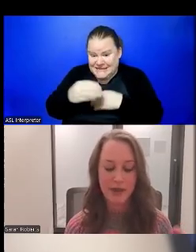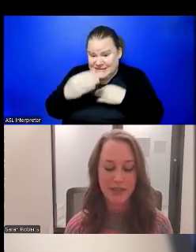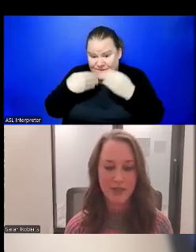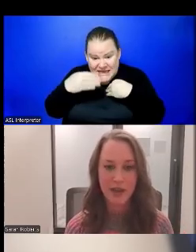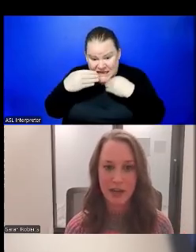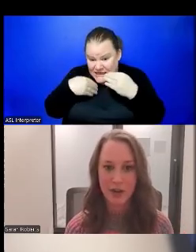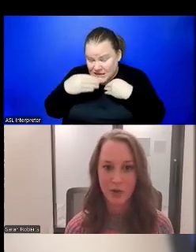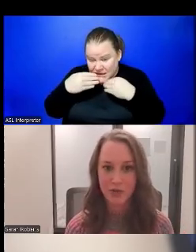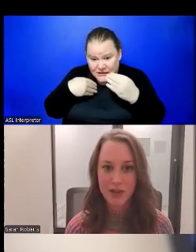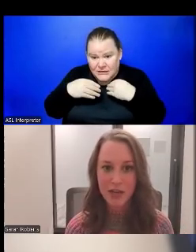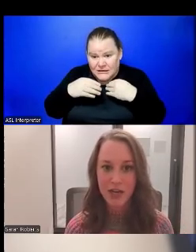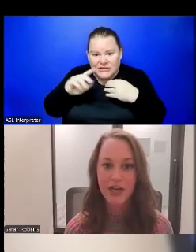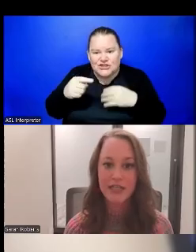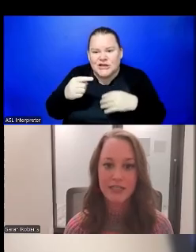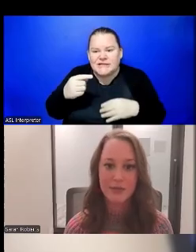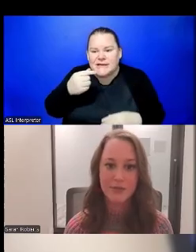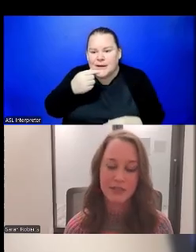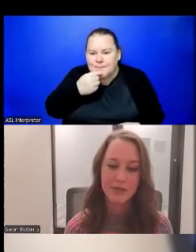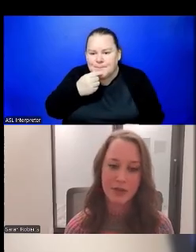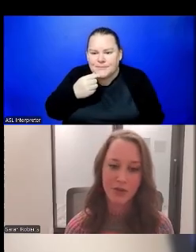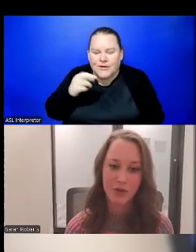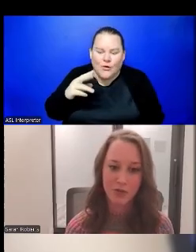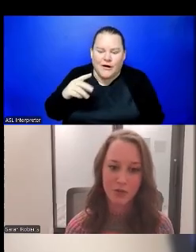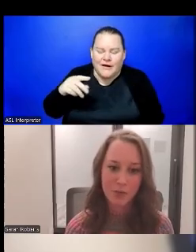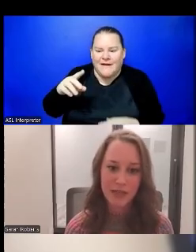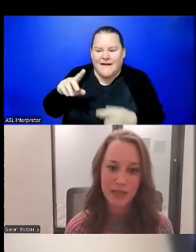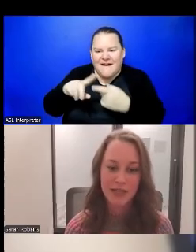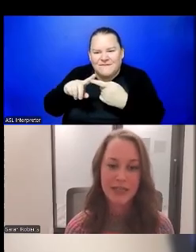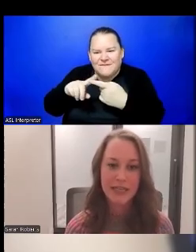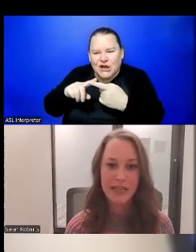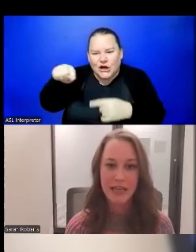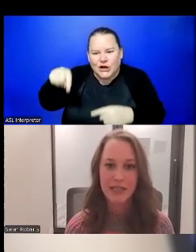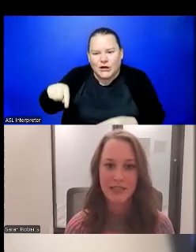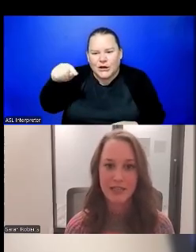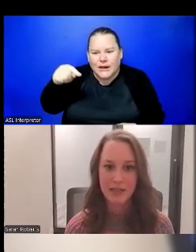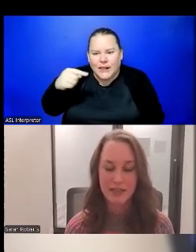the pacifier or finger dipped into milk or formula, And that